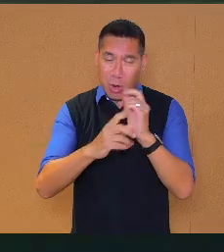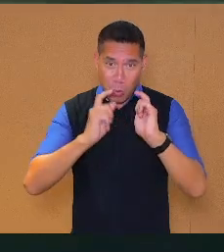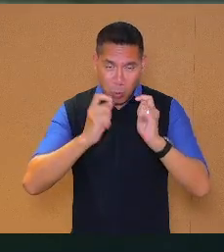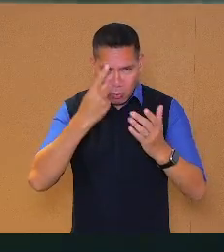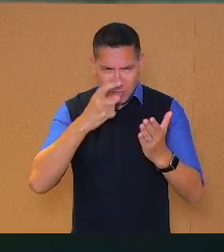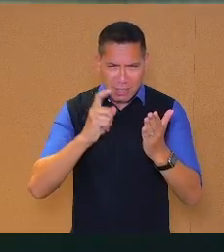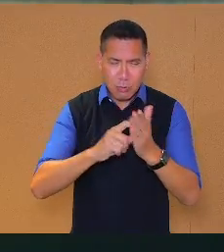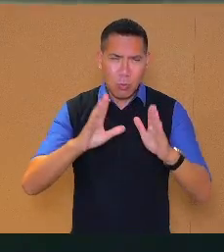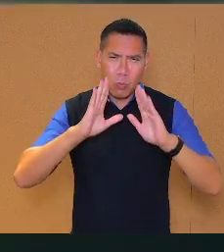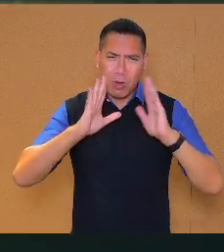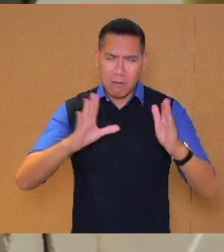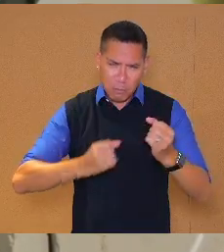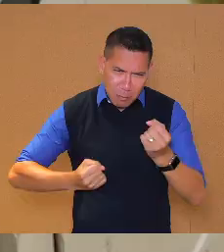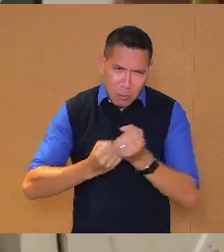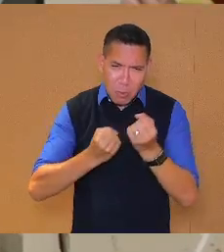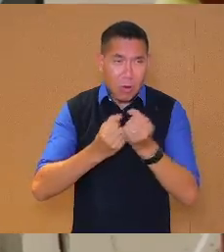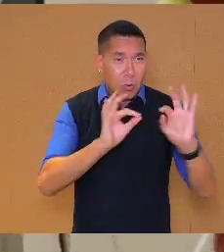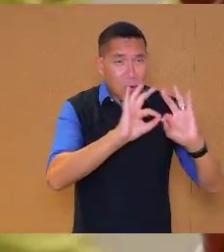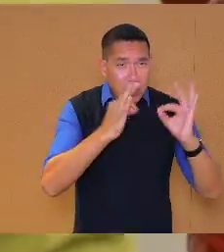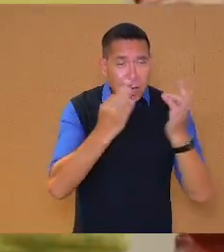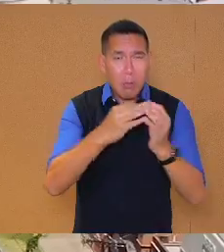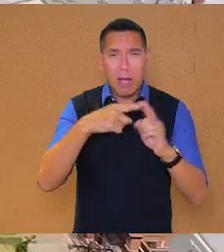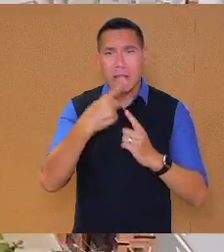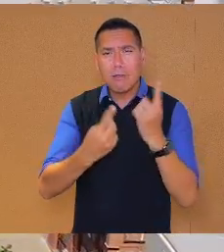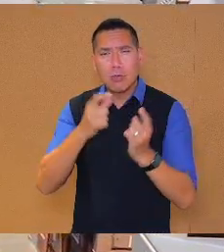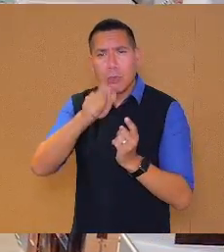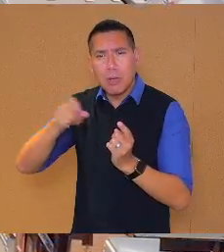contribution that organisations and individuals make to create happier and healthier communities across Victoria.